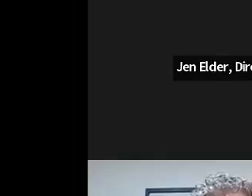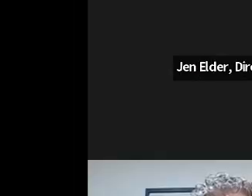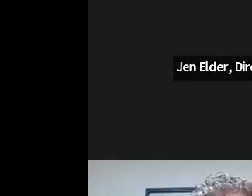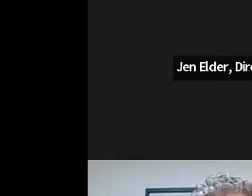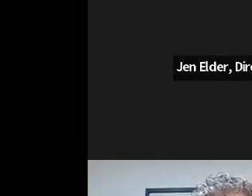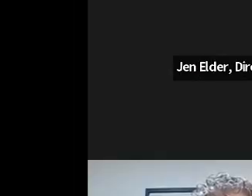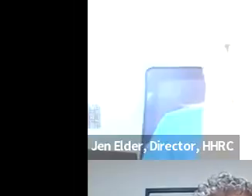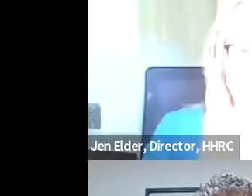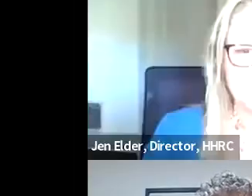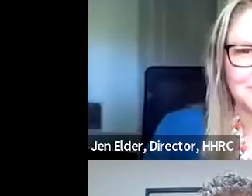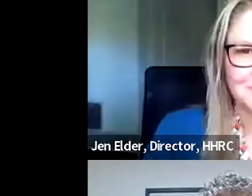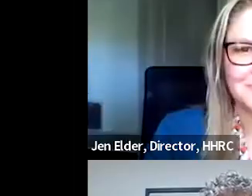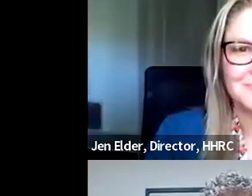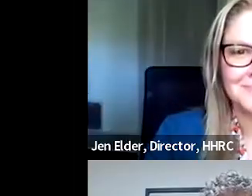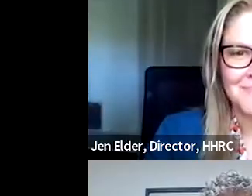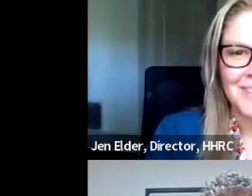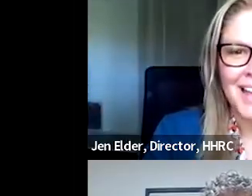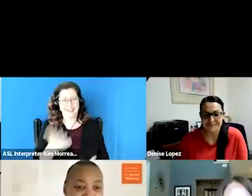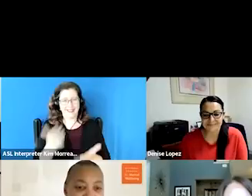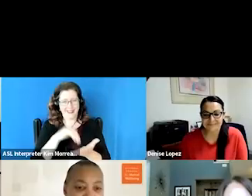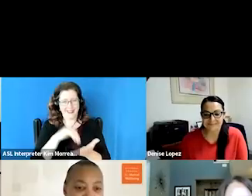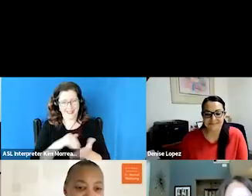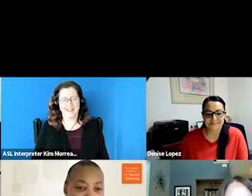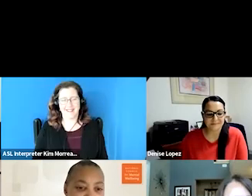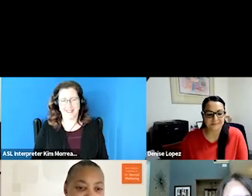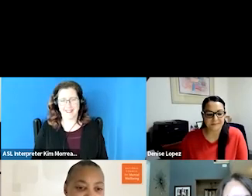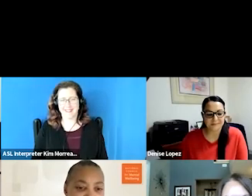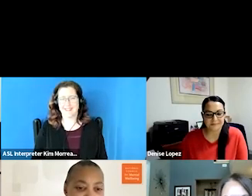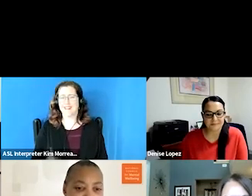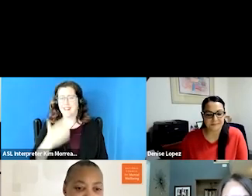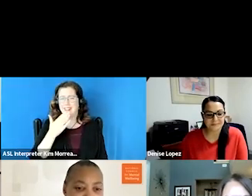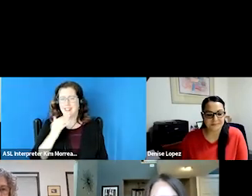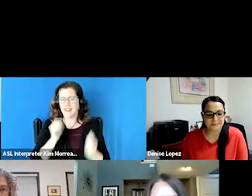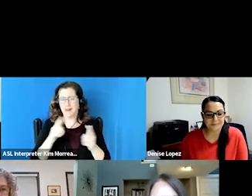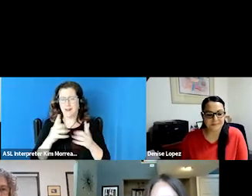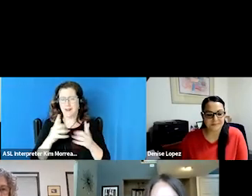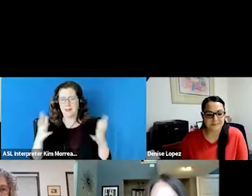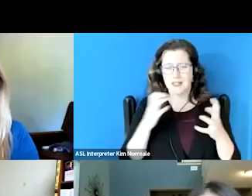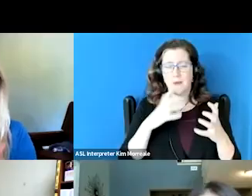and I'll turn it back over to you, Jen. Great, thank you all so much. Just wanted to echo what you're saying.